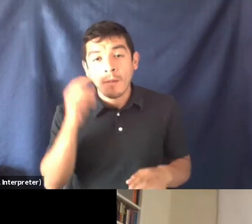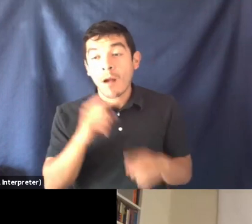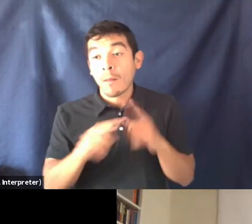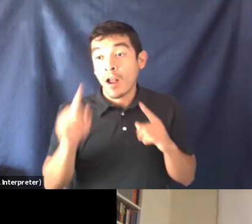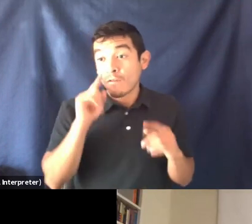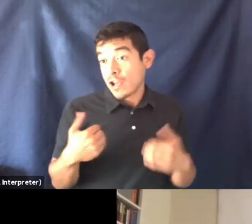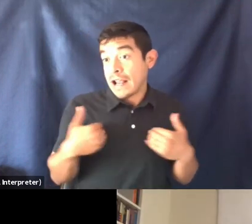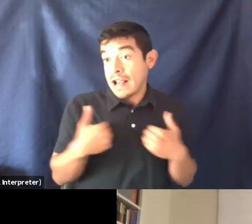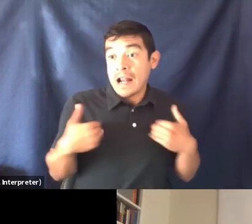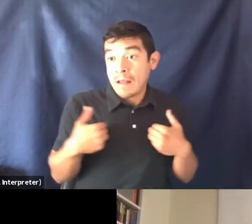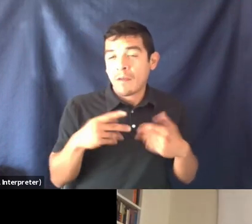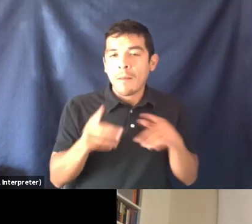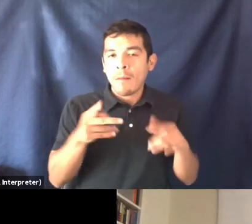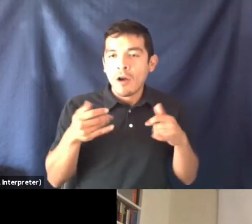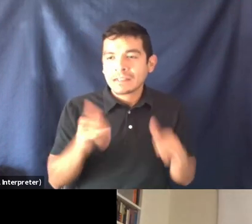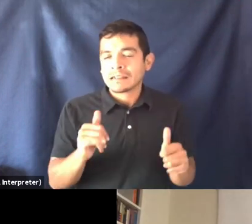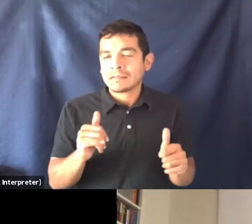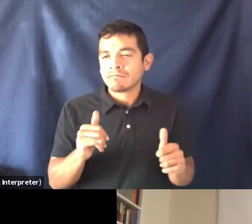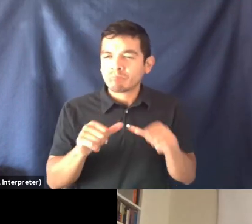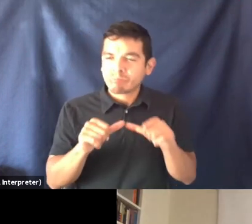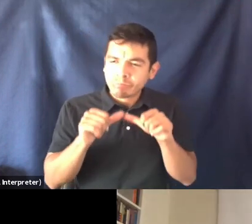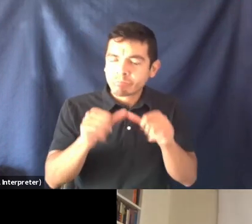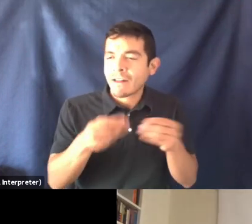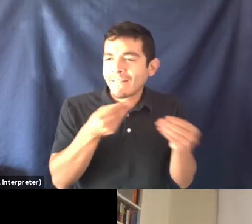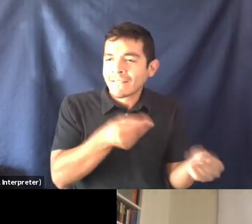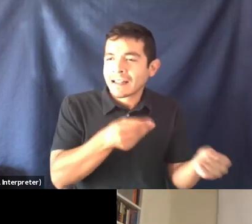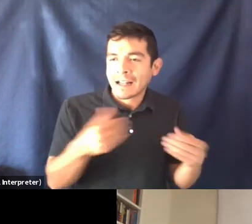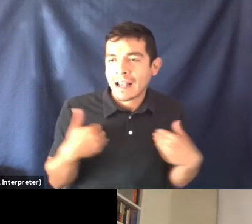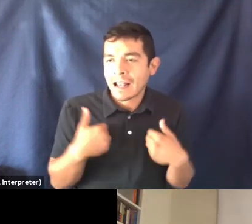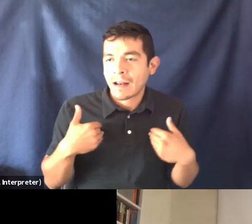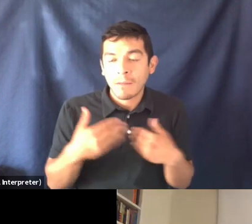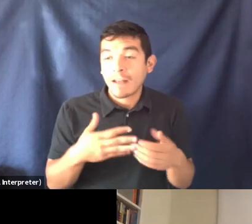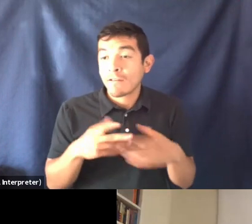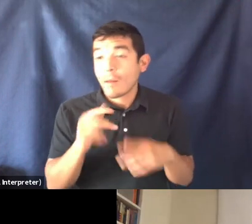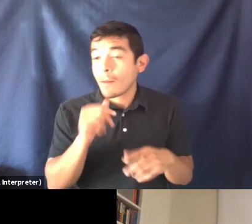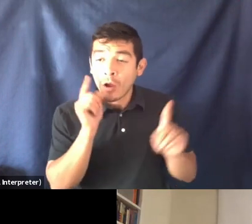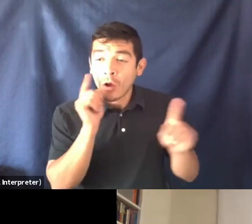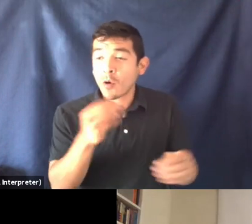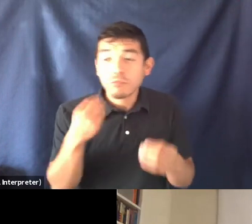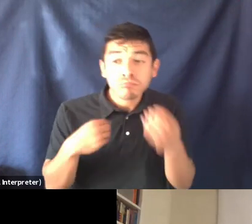people still kept up the feeding of the animals, even though people were no longer going to cafes and outdoors restaurants.